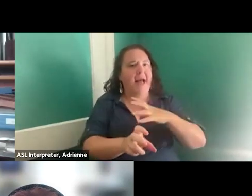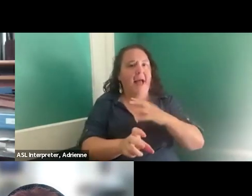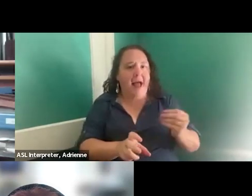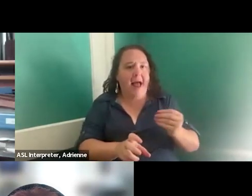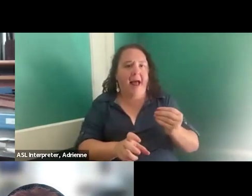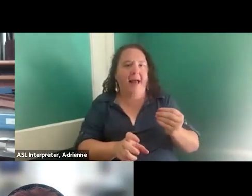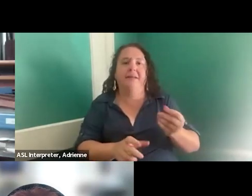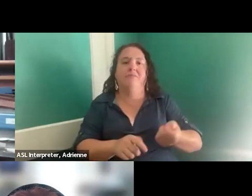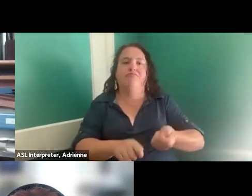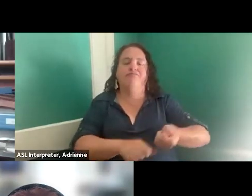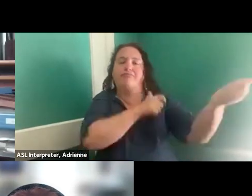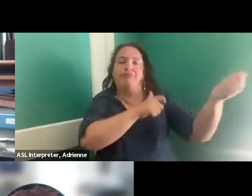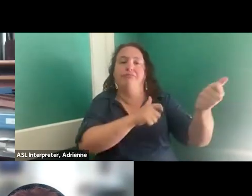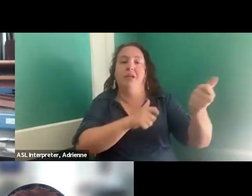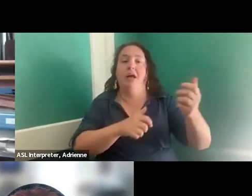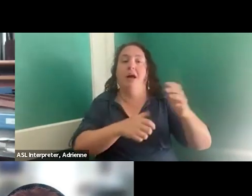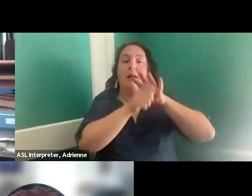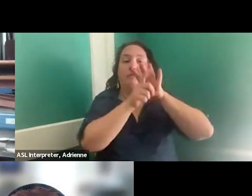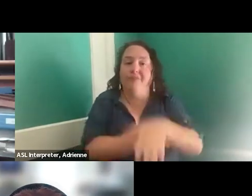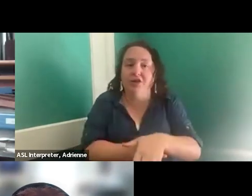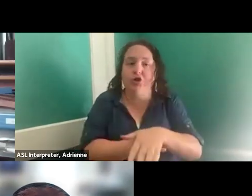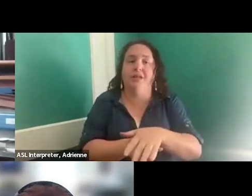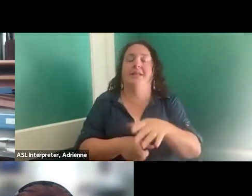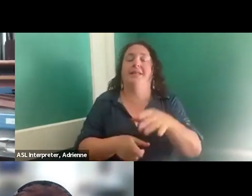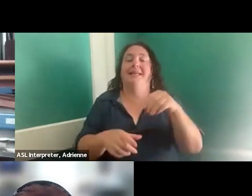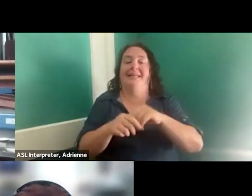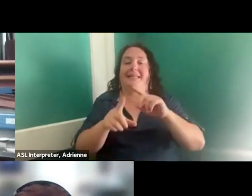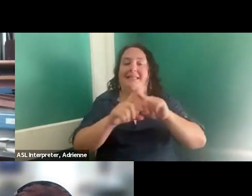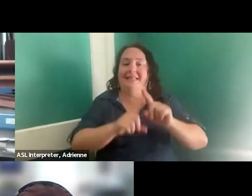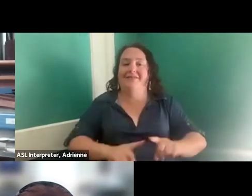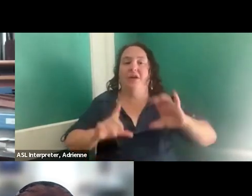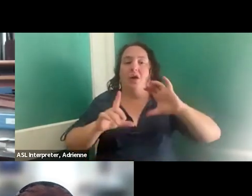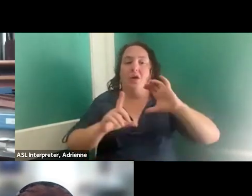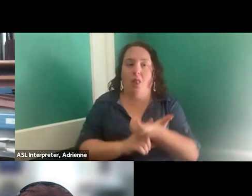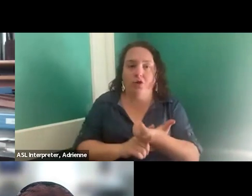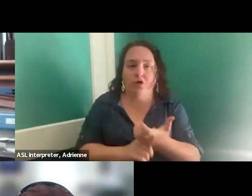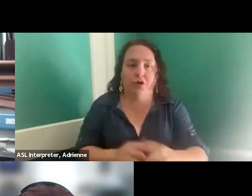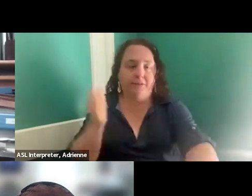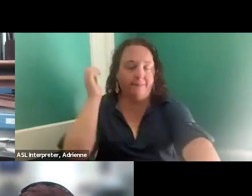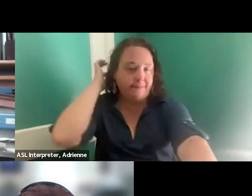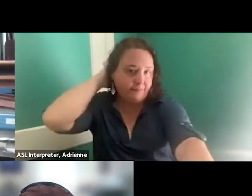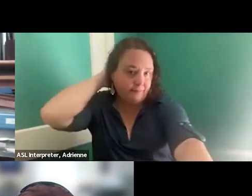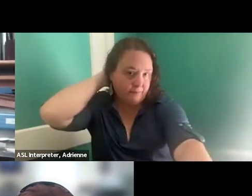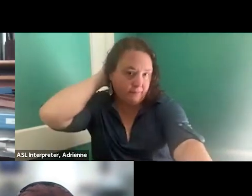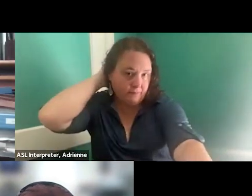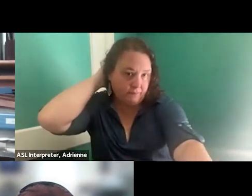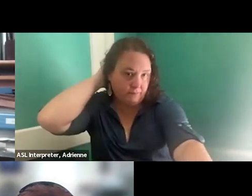sociopolitical, cultural, ecological and existential-phenomenological theories